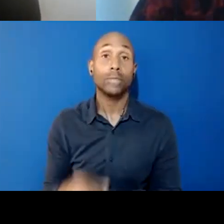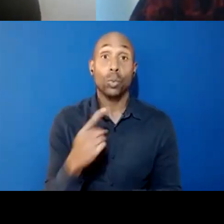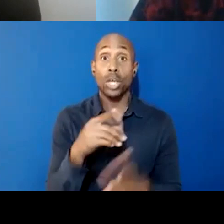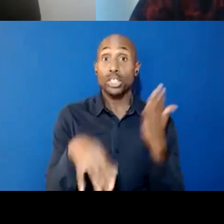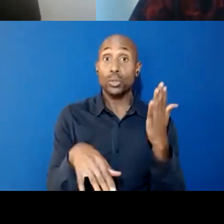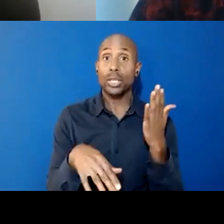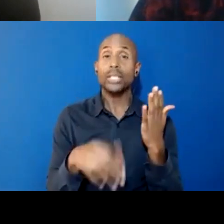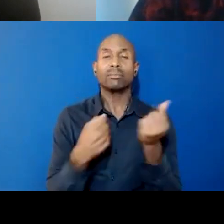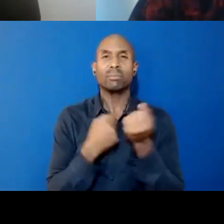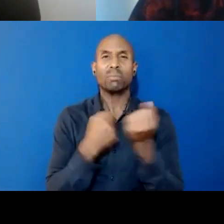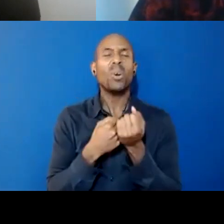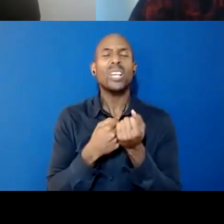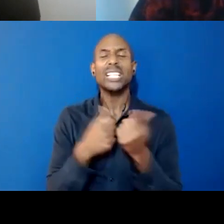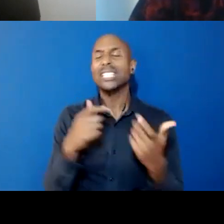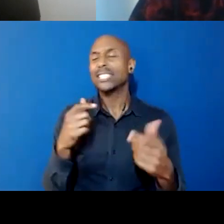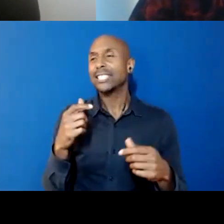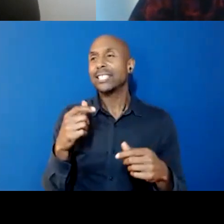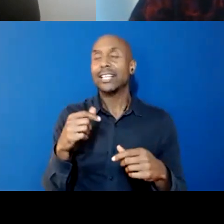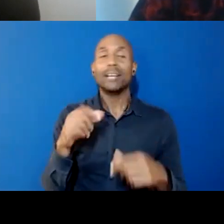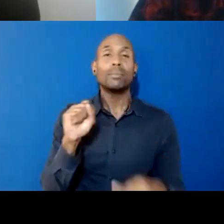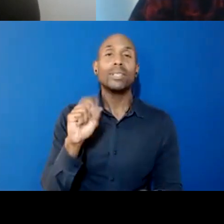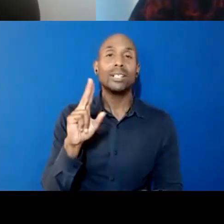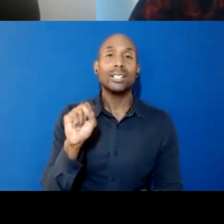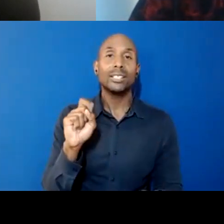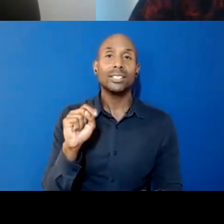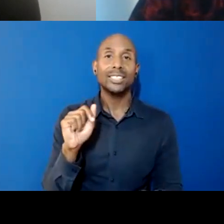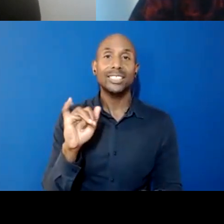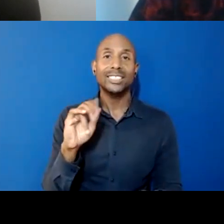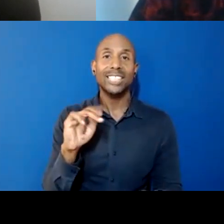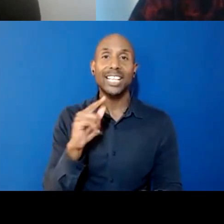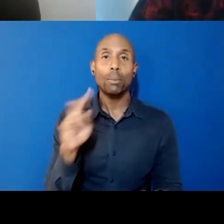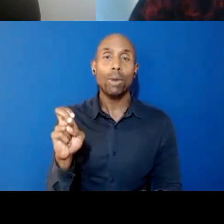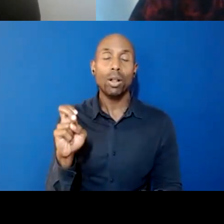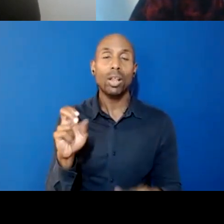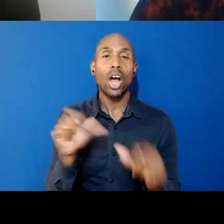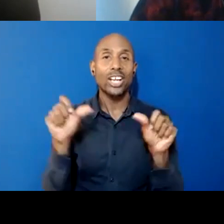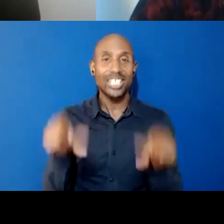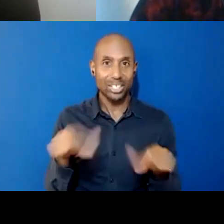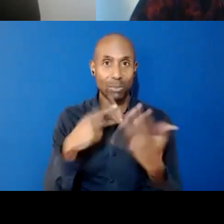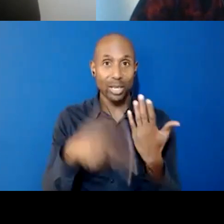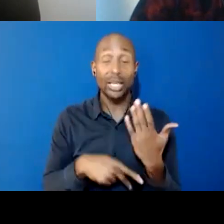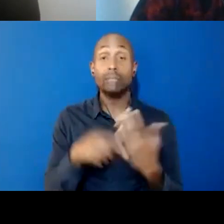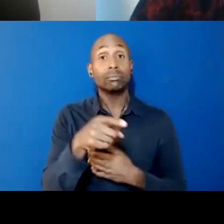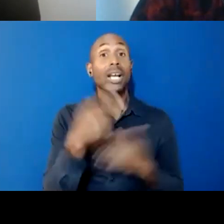professional association as a senior. She could attend the conference for free because it was virtual and online.